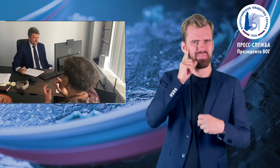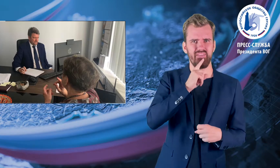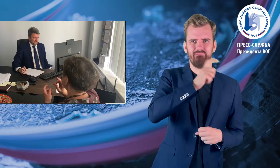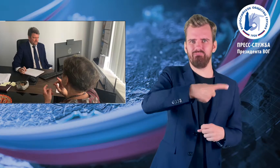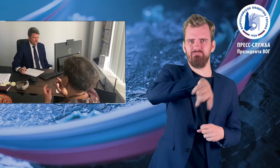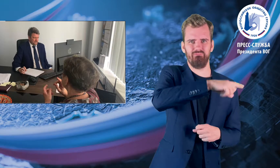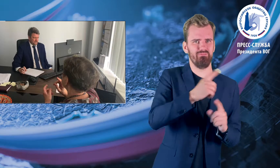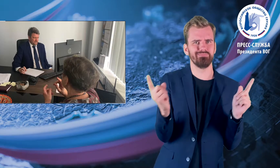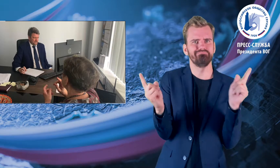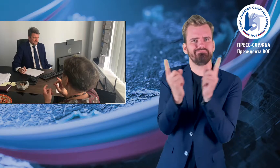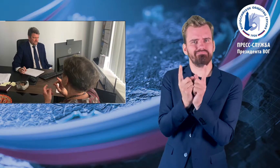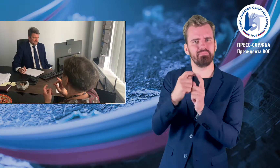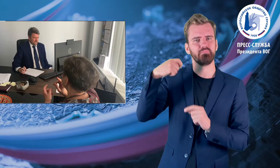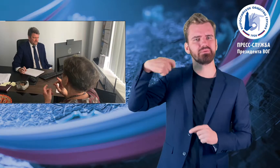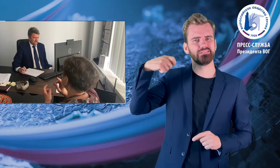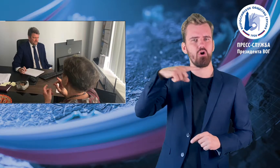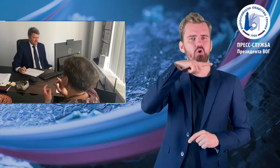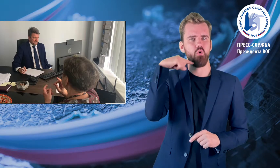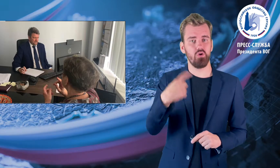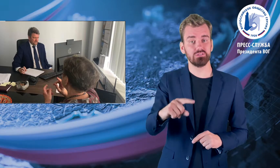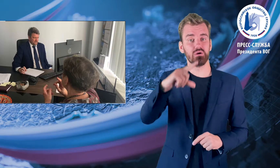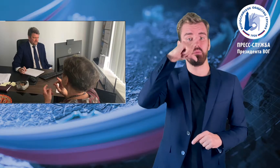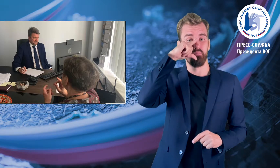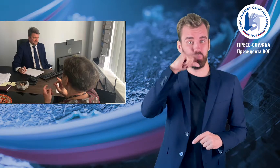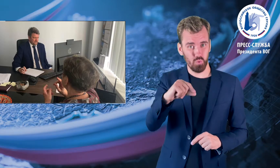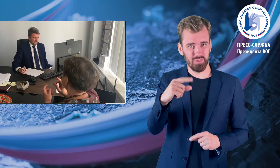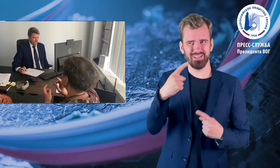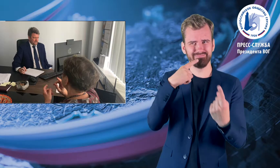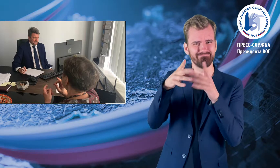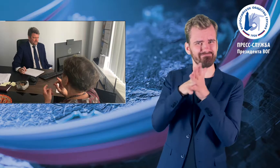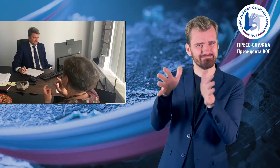at a meeting with Russian President Vladimir Putin.